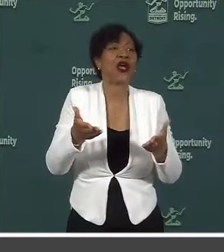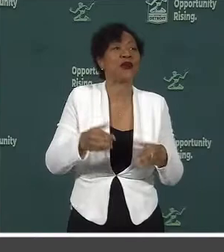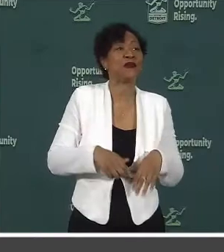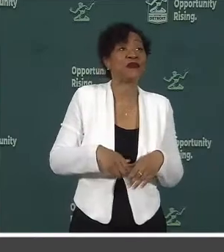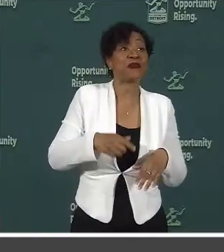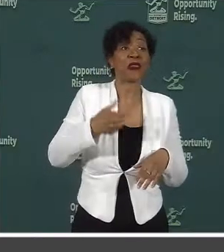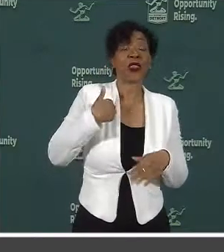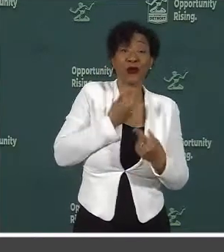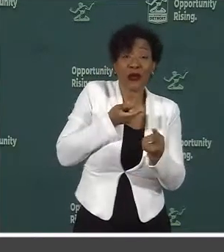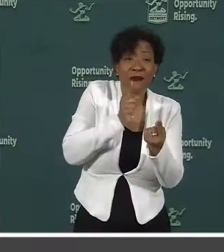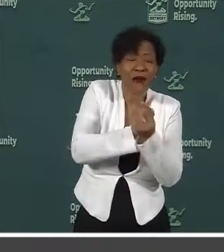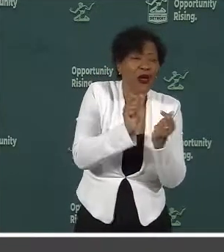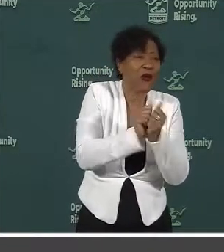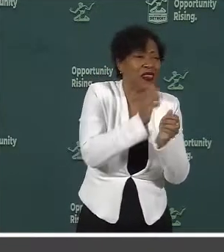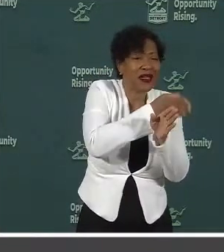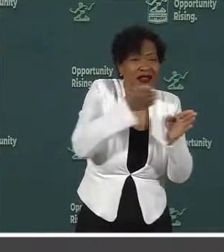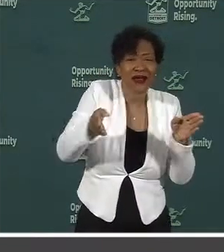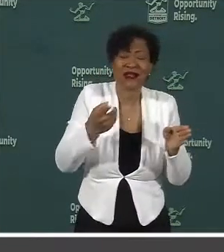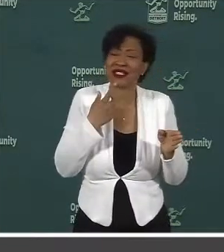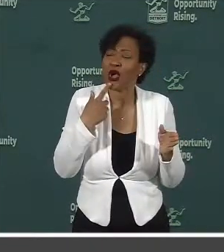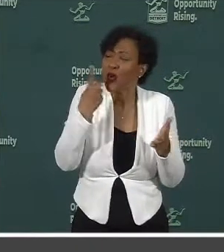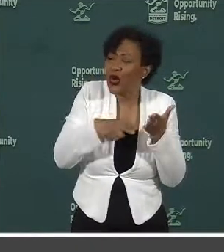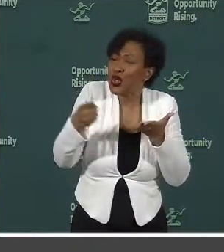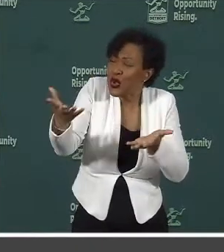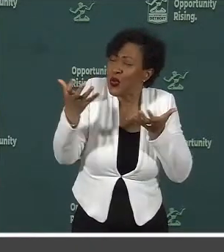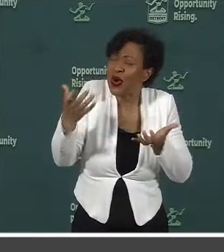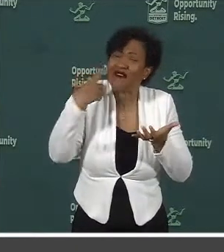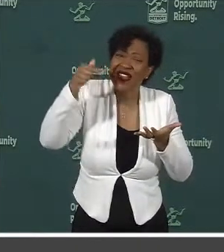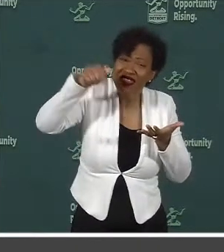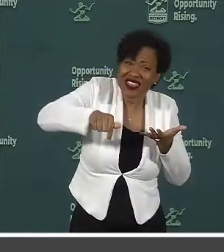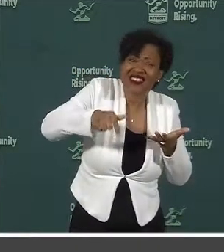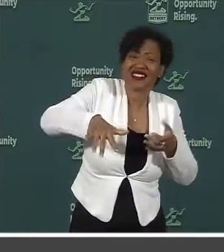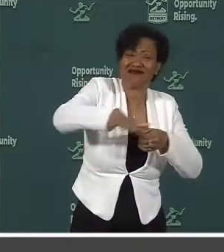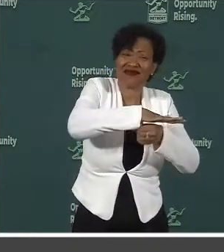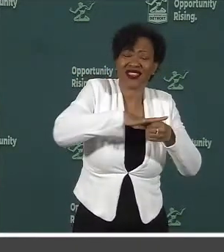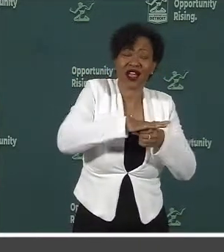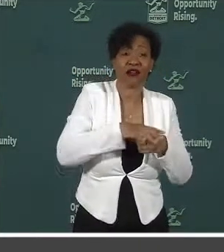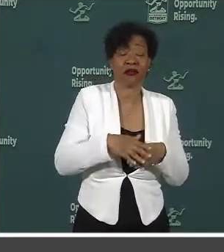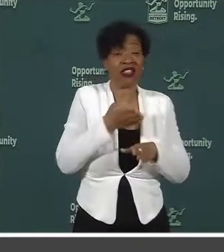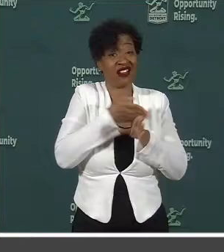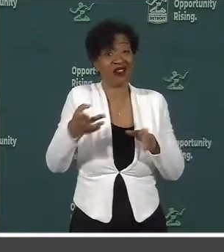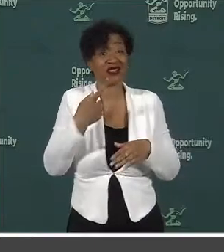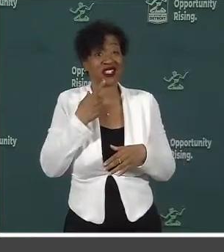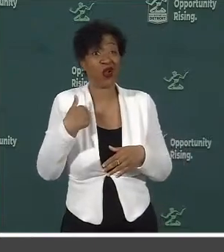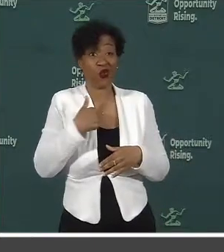WITH THE NEIGHBORS AND SAID WHAT DO YOU WANT AND THE NEIGHBORS SAID THE FIRST THING WE WANT IS WE WANT SOME ACTIVITY SOME JOBS THERE BUT